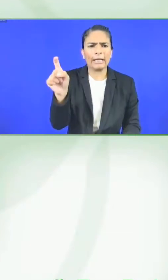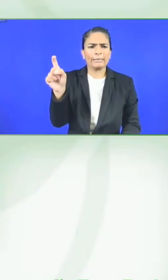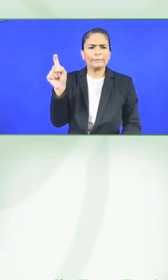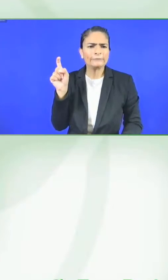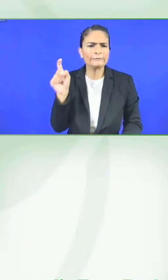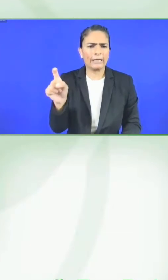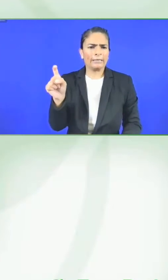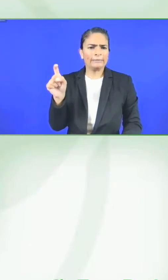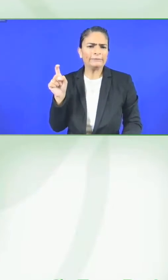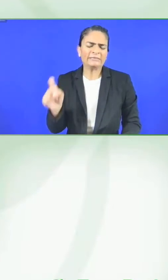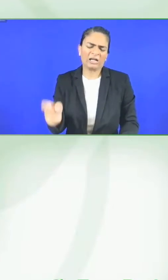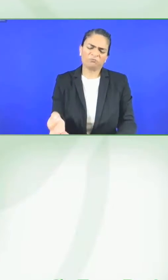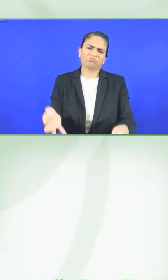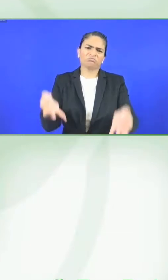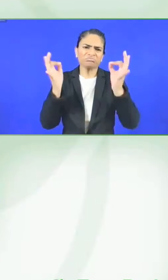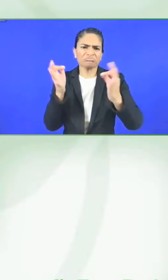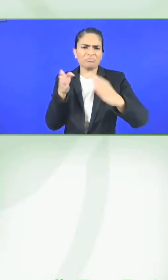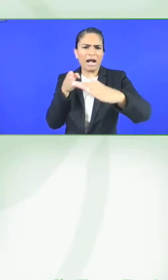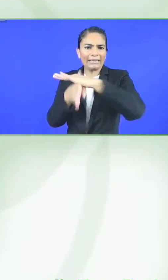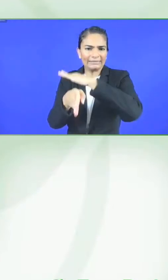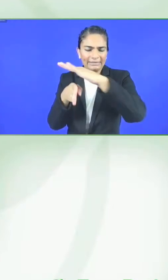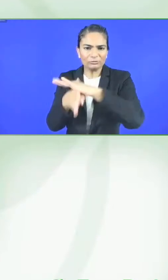independent which is really important.